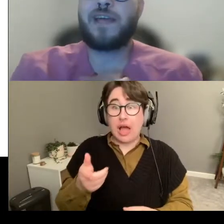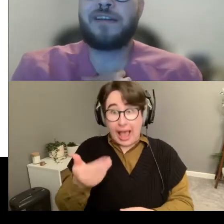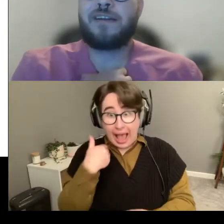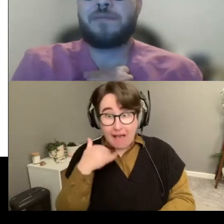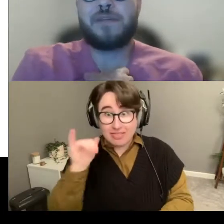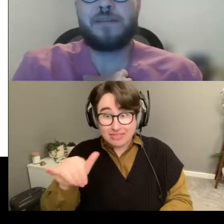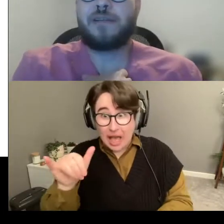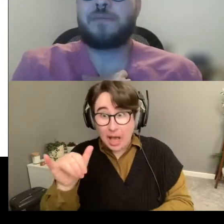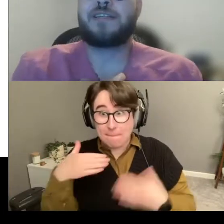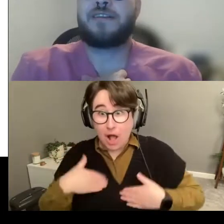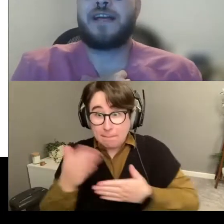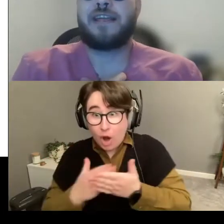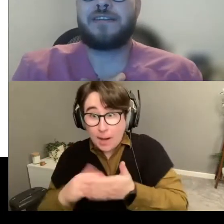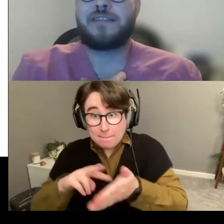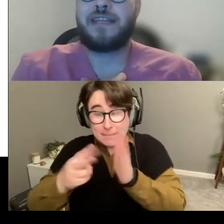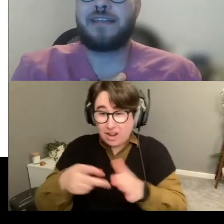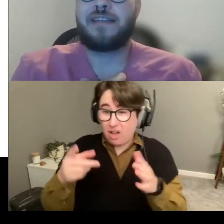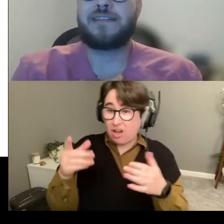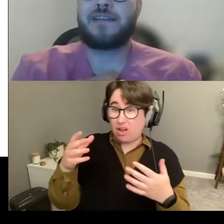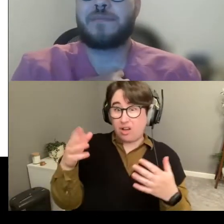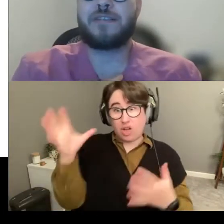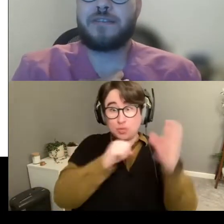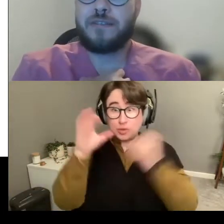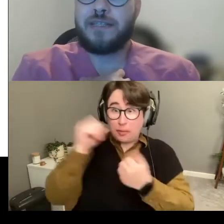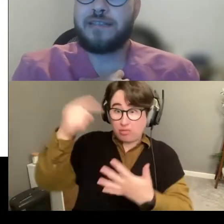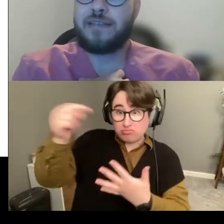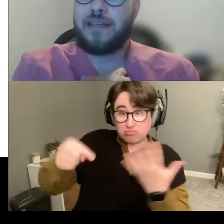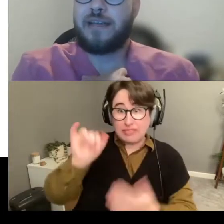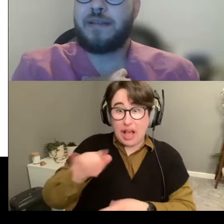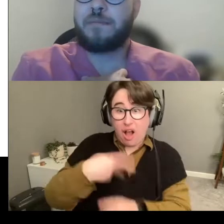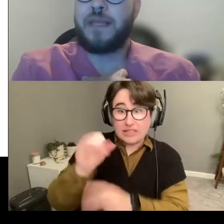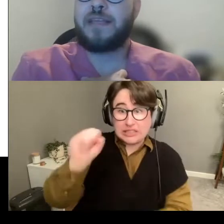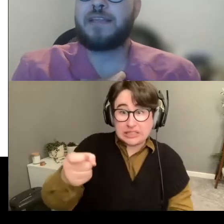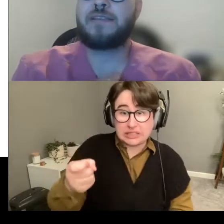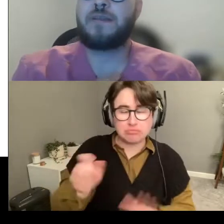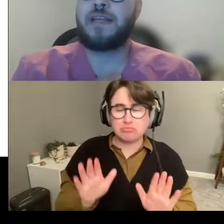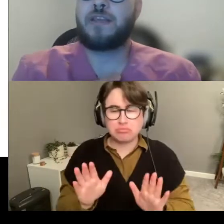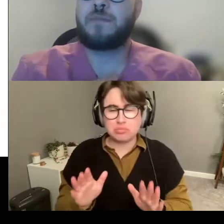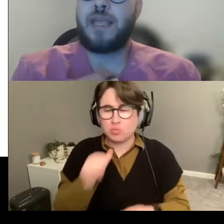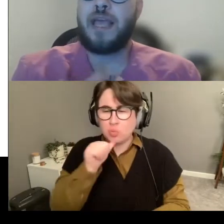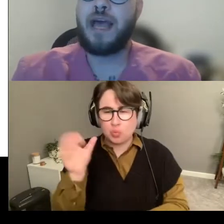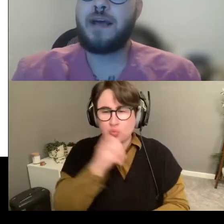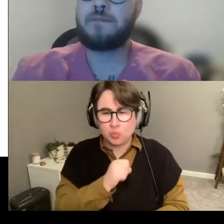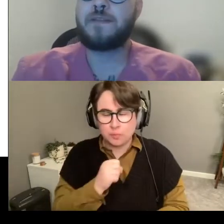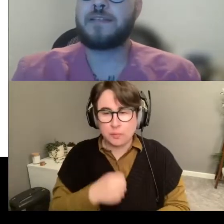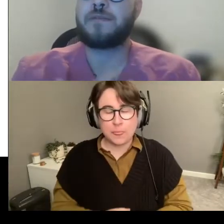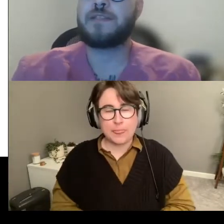As a provider, I really wanna make sure I understand that some surgeries can make it so that you may have physical